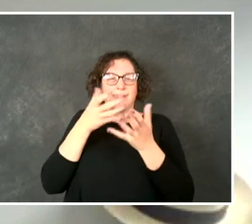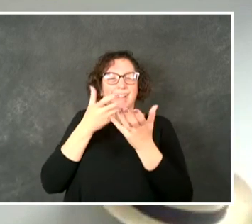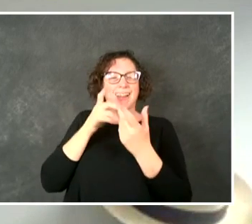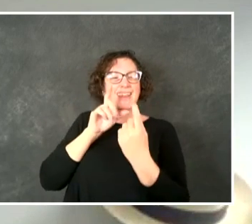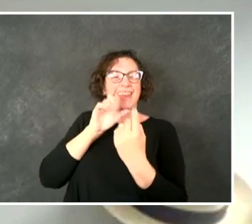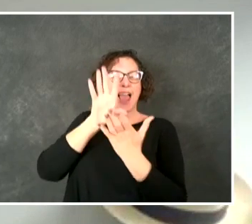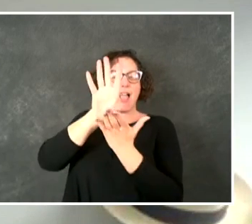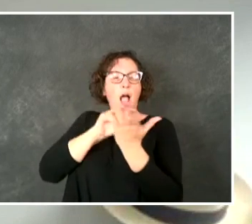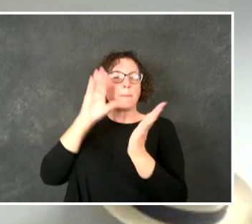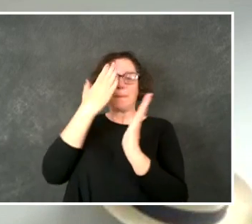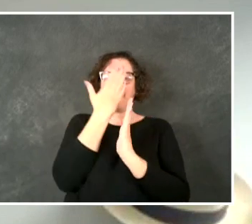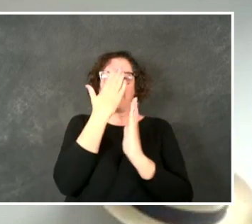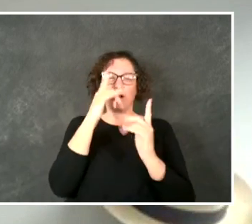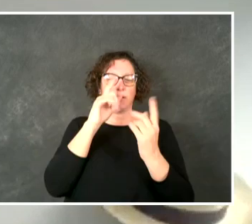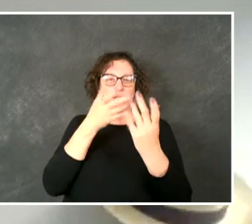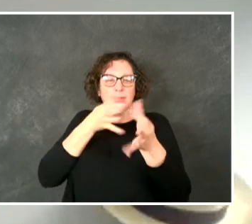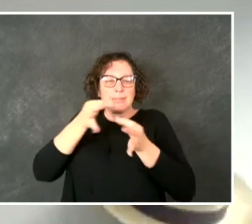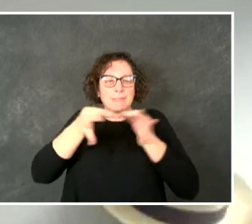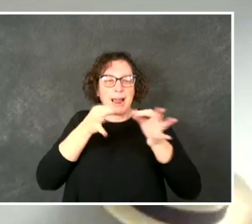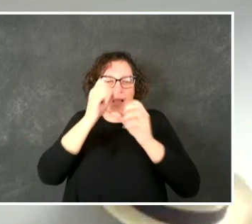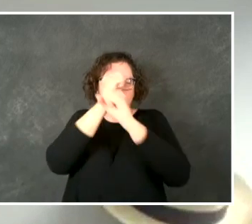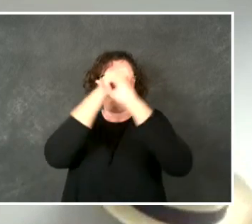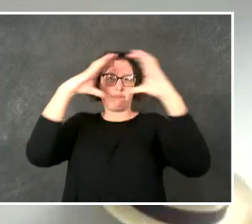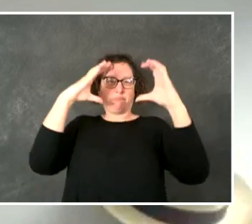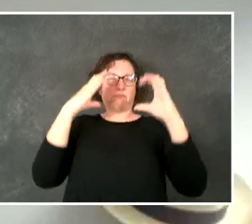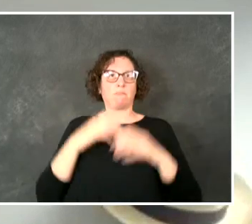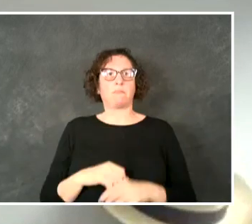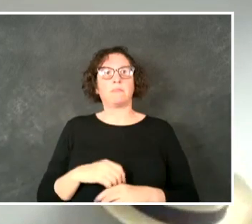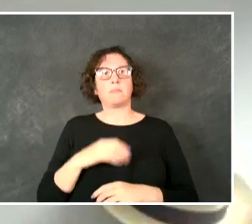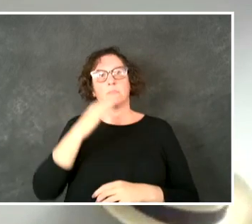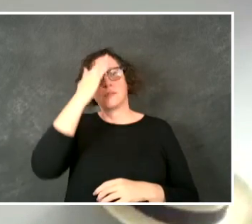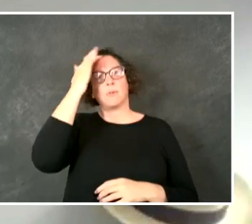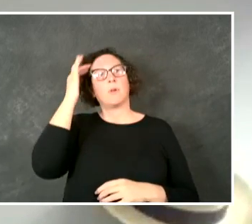TECHNOLOGIES, WE